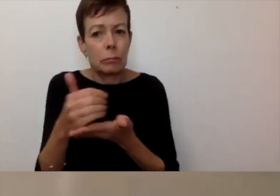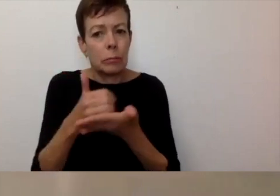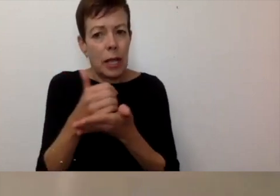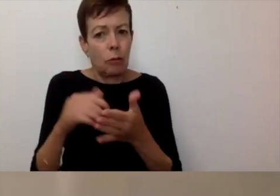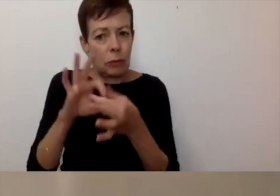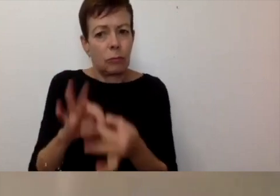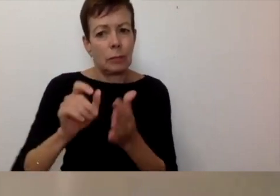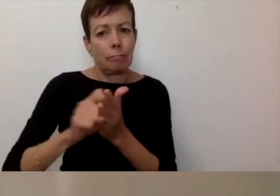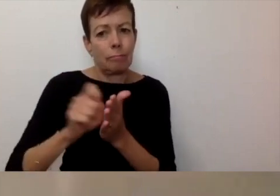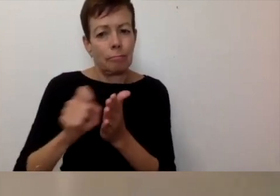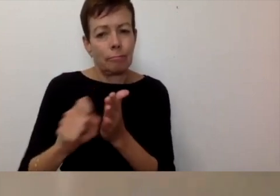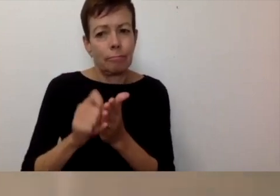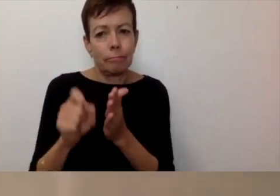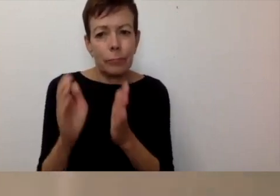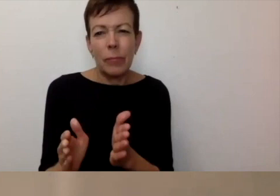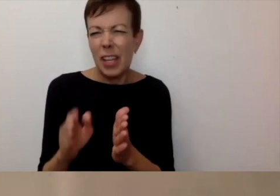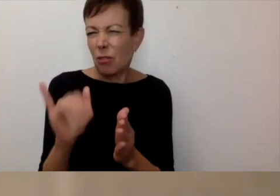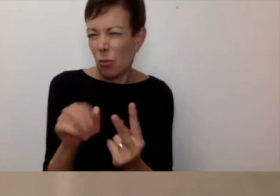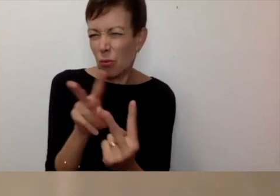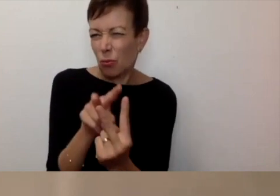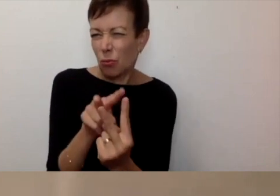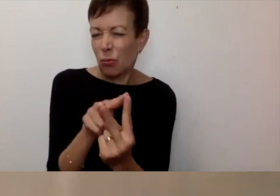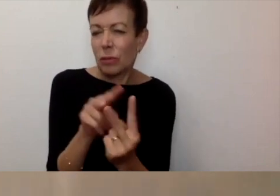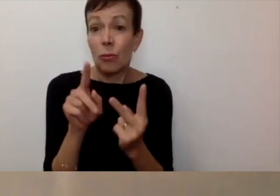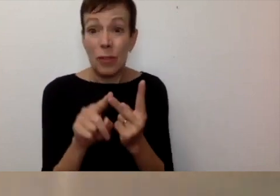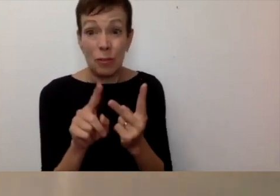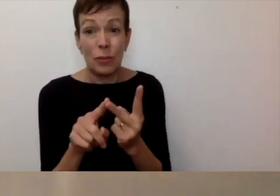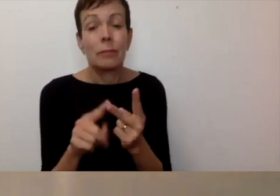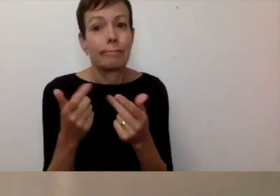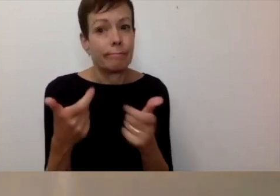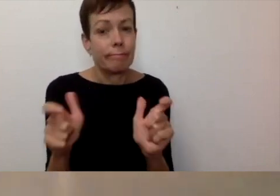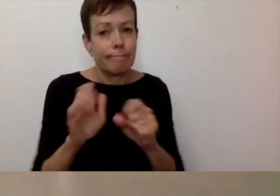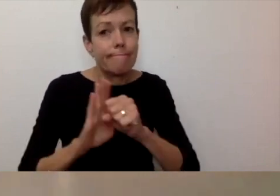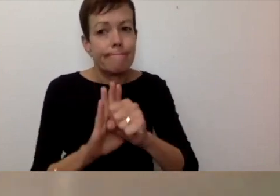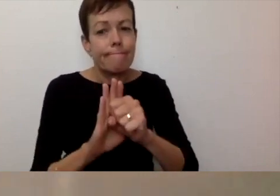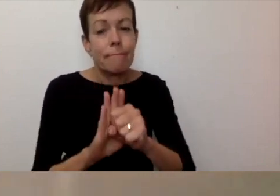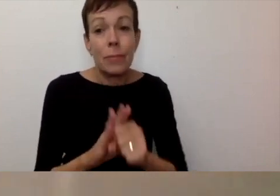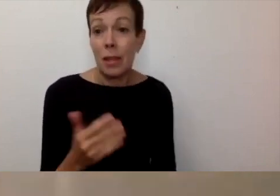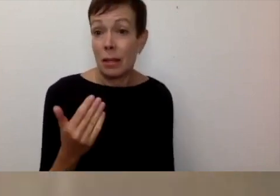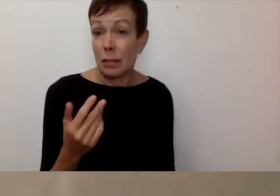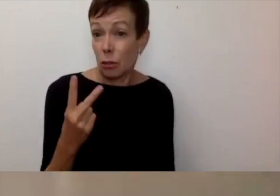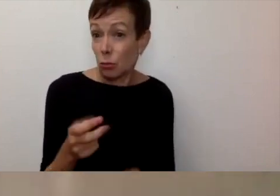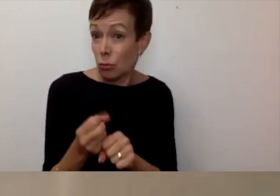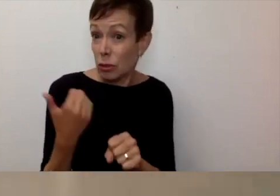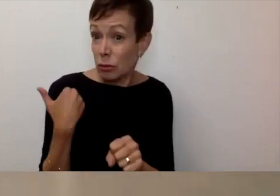main major project right now because when the government changed a couple years ago they were open to negotiations they